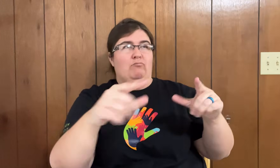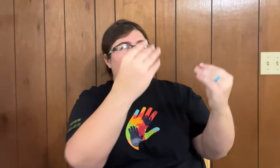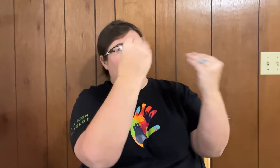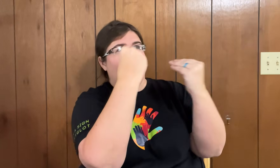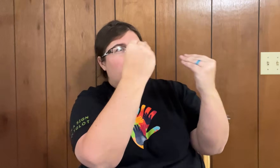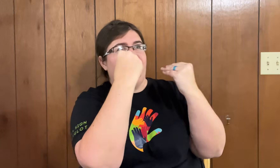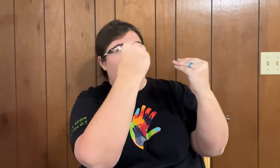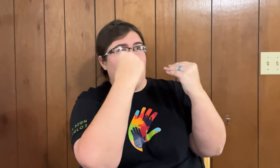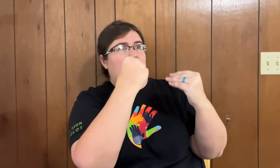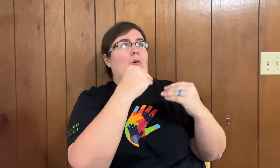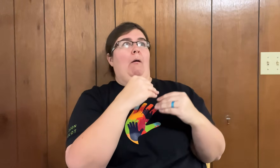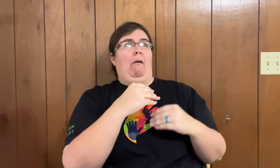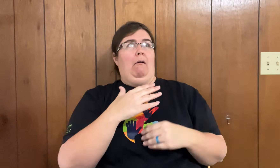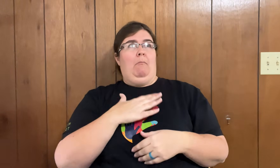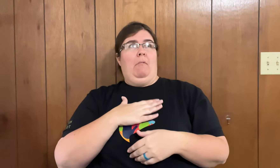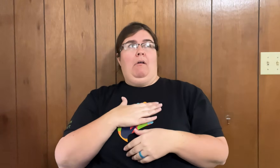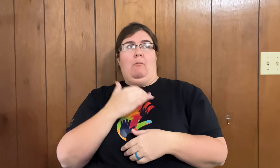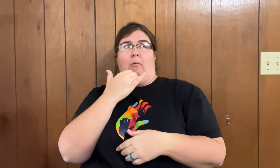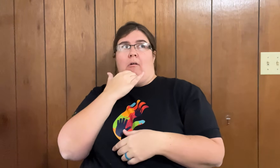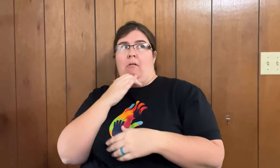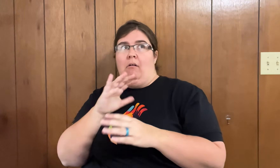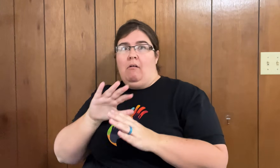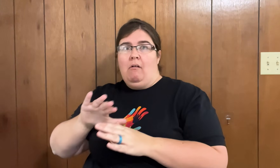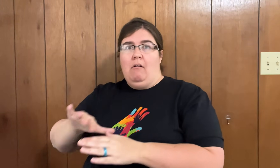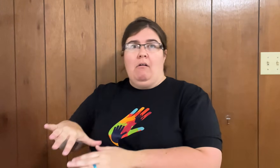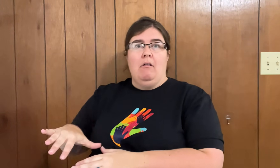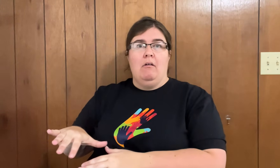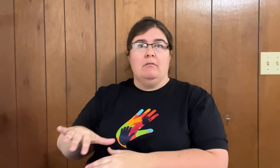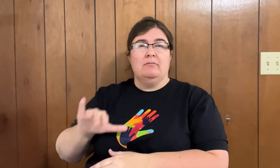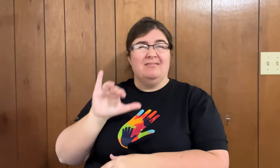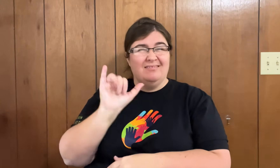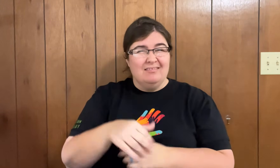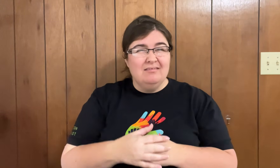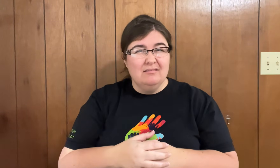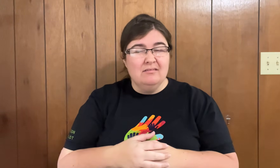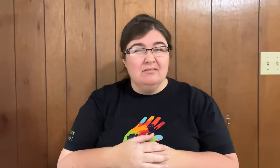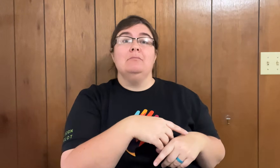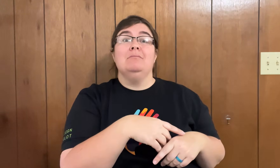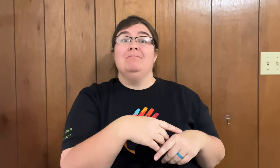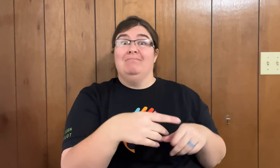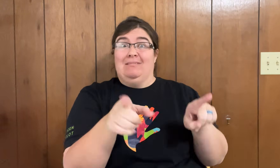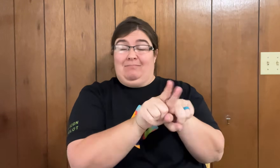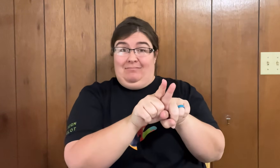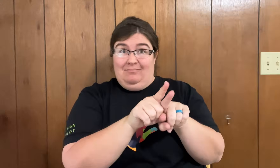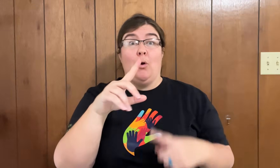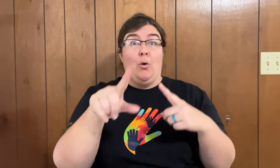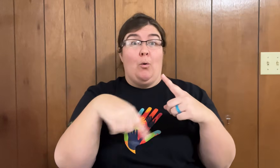As they were taught French Sign Language, they thought that their sign language was wrong and set those signs aside.